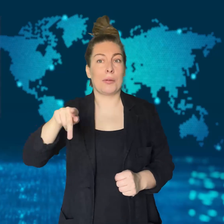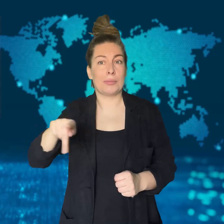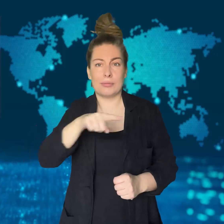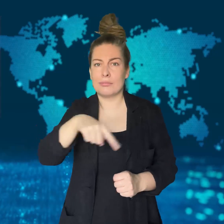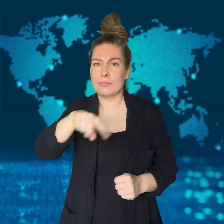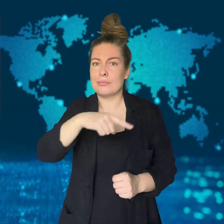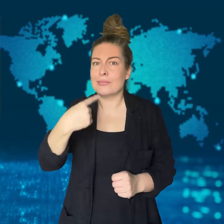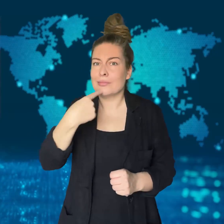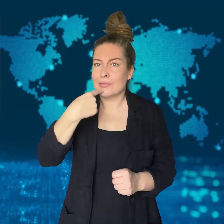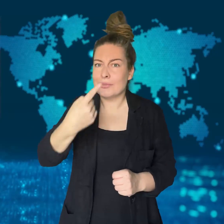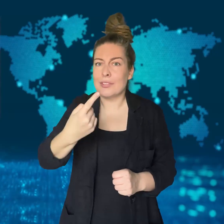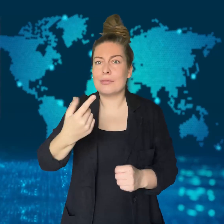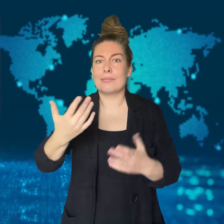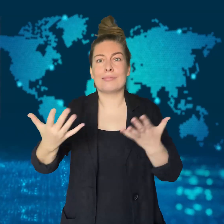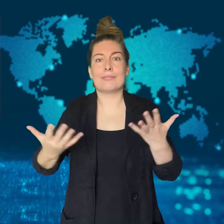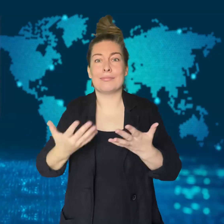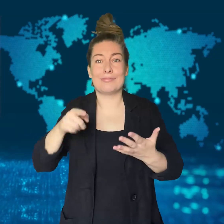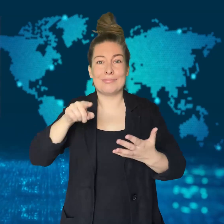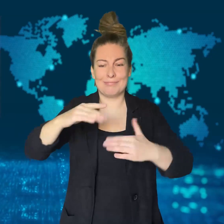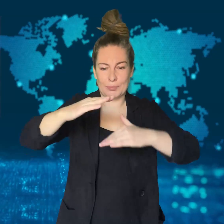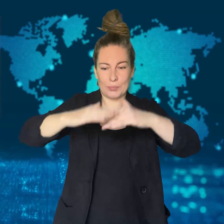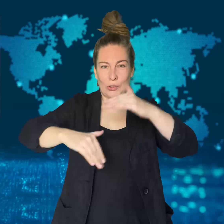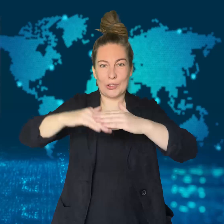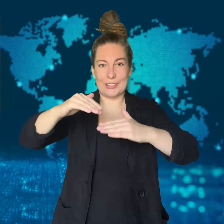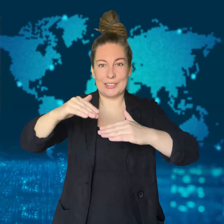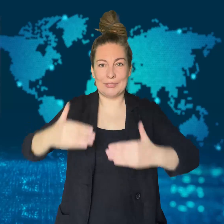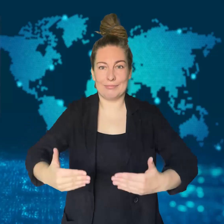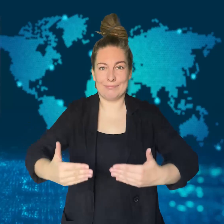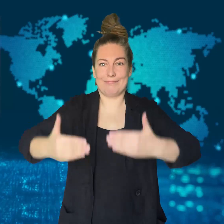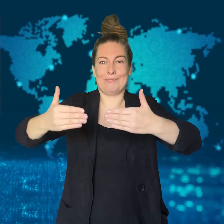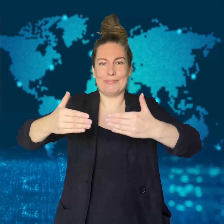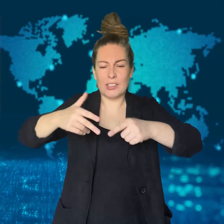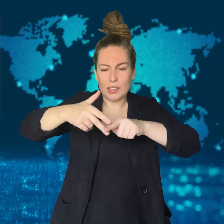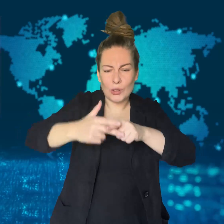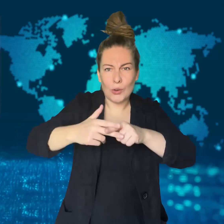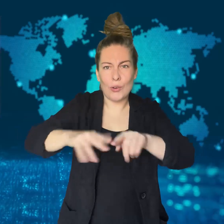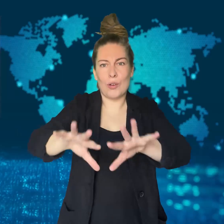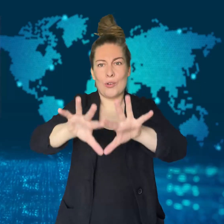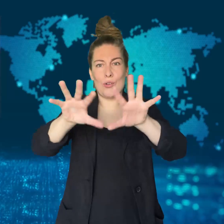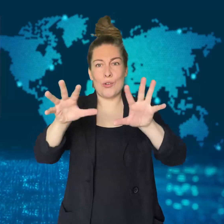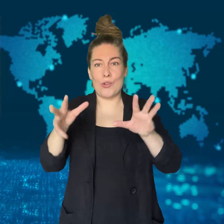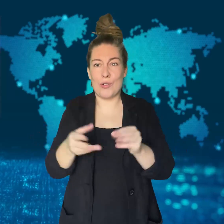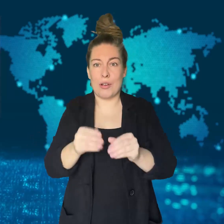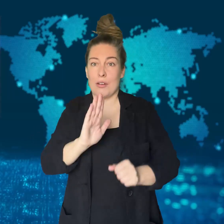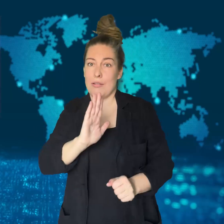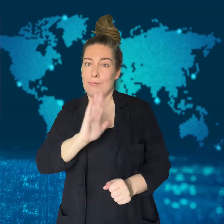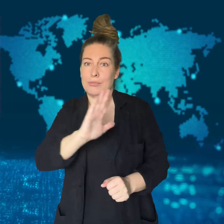what Brazil has done.